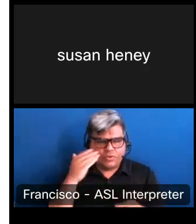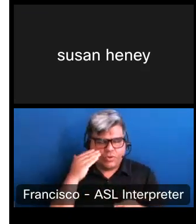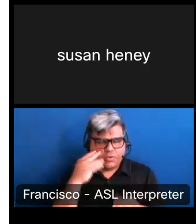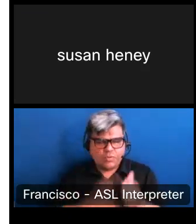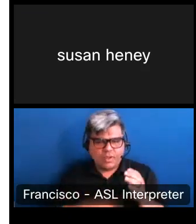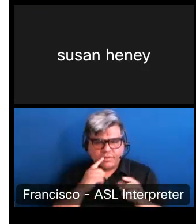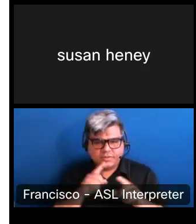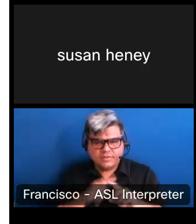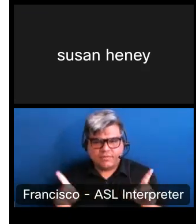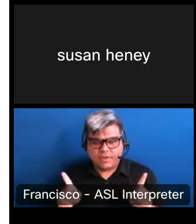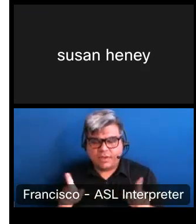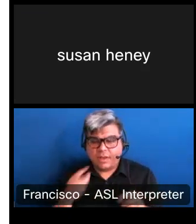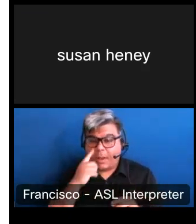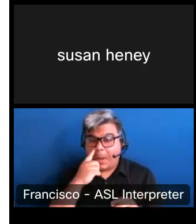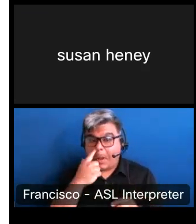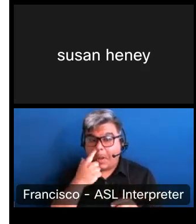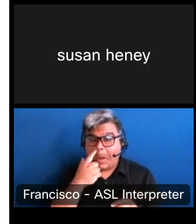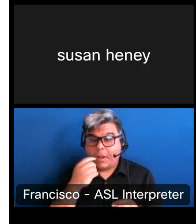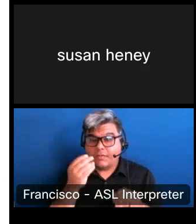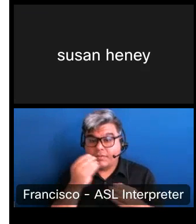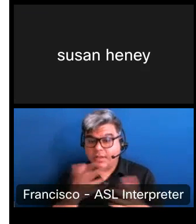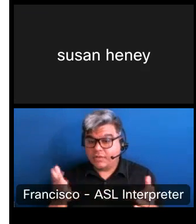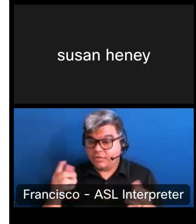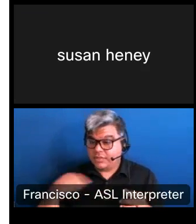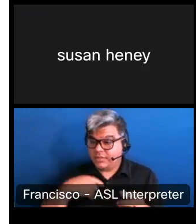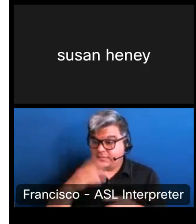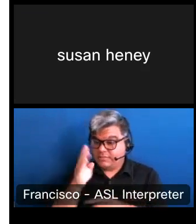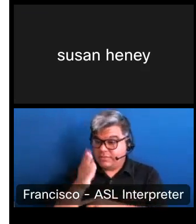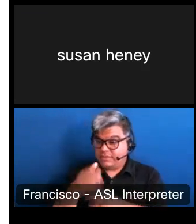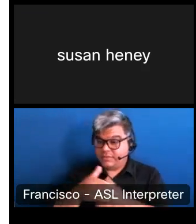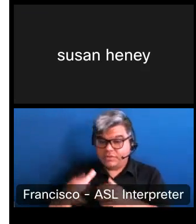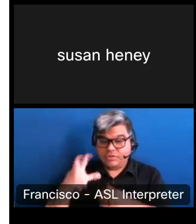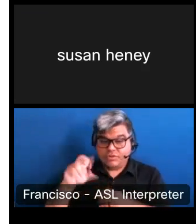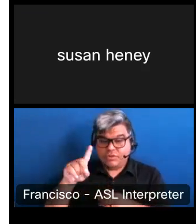this presentation will be posted within the next 30 days, and actually it's posted at this time,